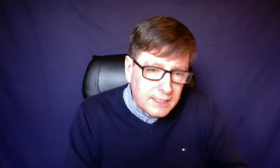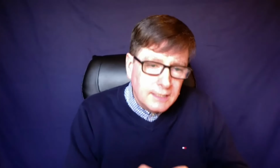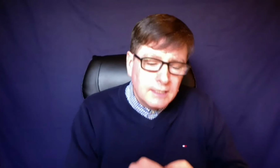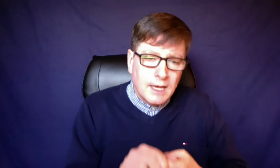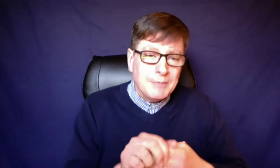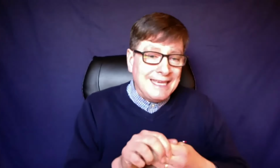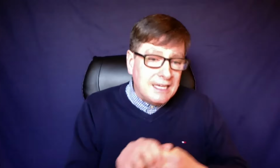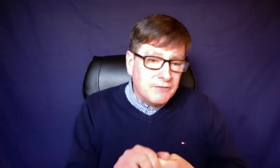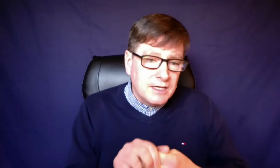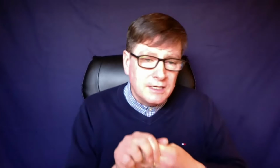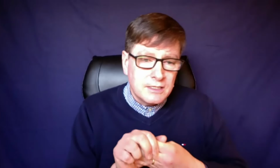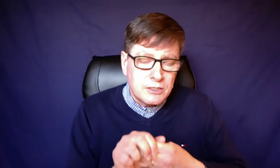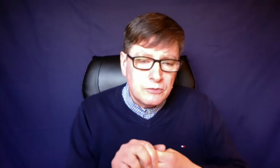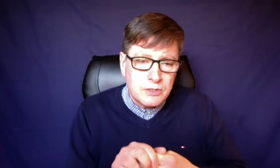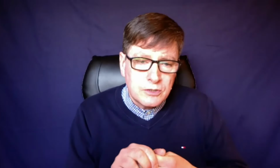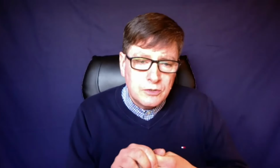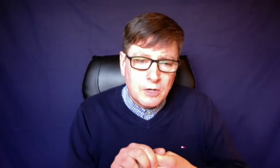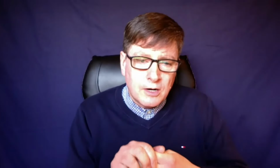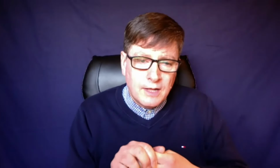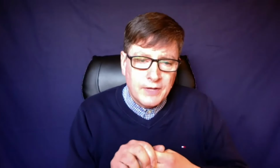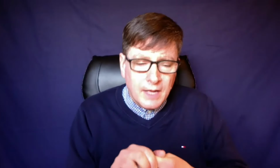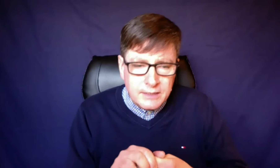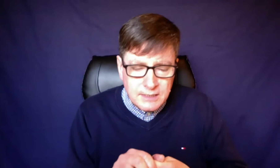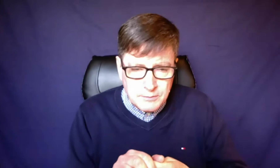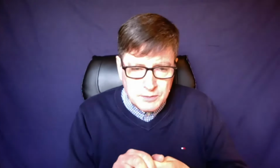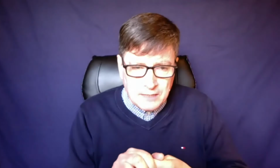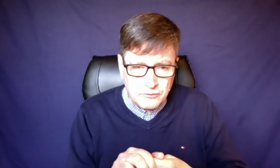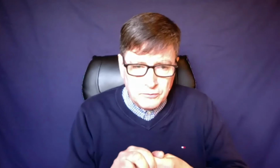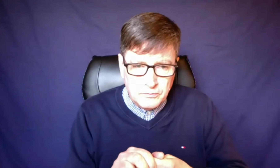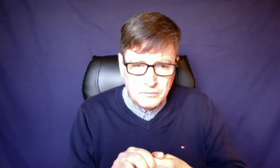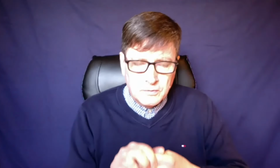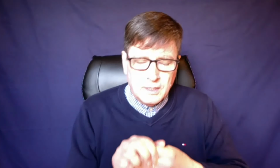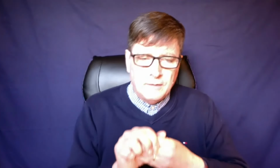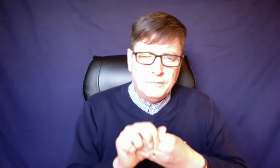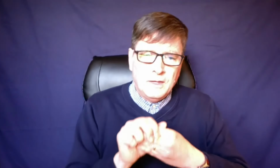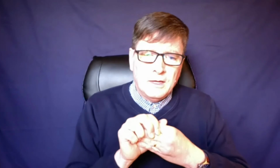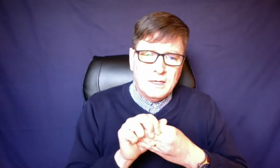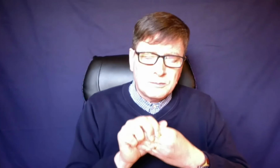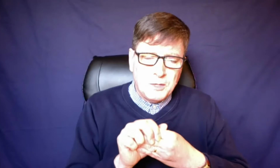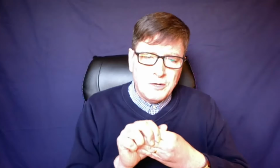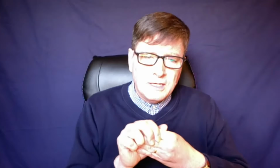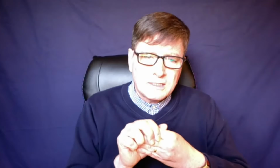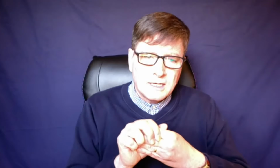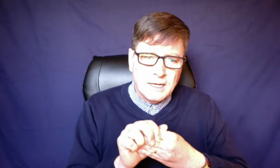repacify skills. Those are the kids who have CHARGE syndrome, down